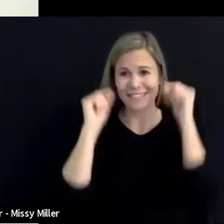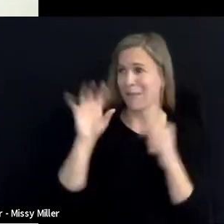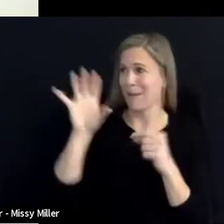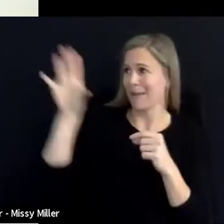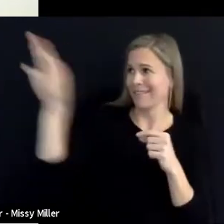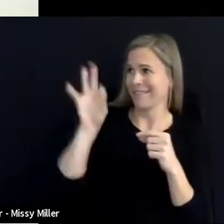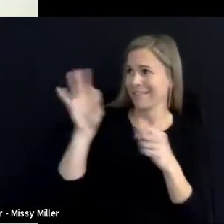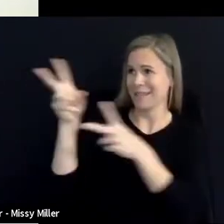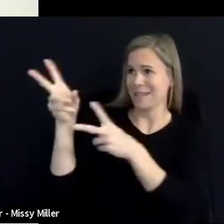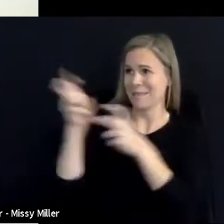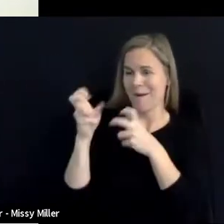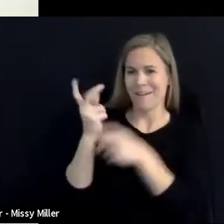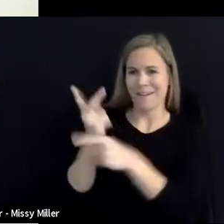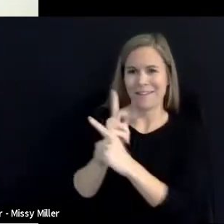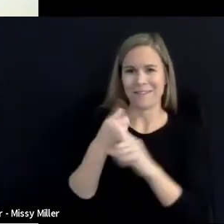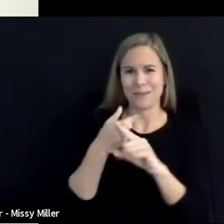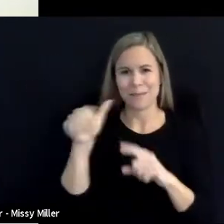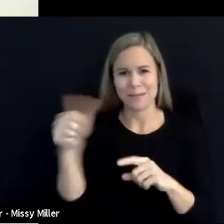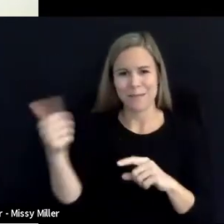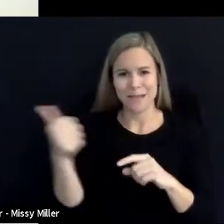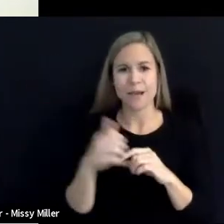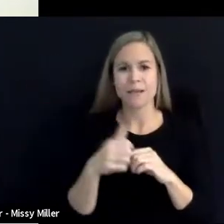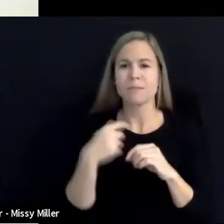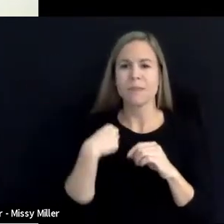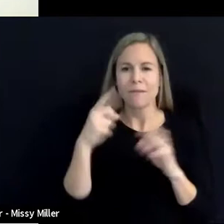that he's pressing his fingers very, very tightly together.